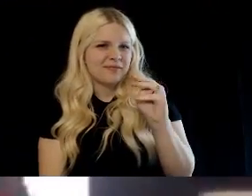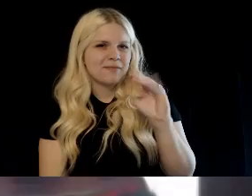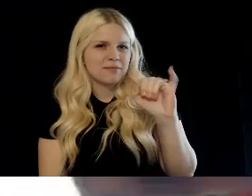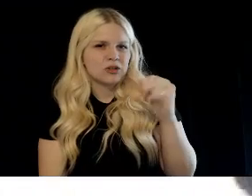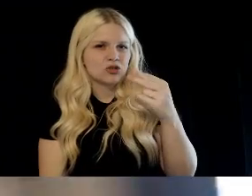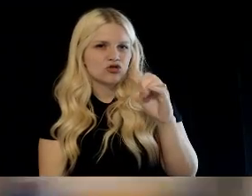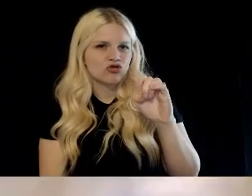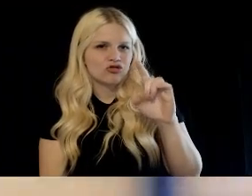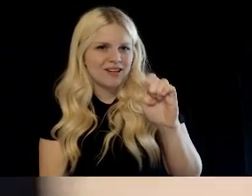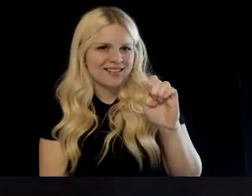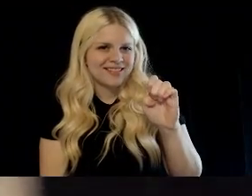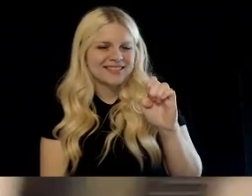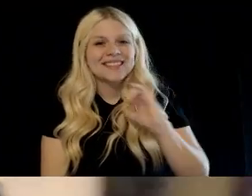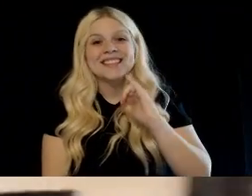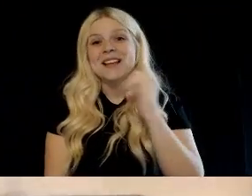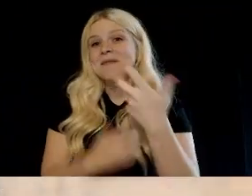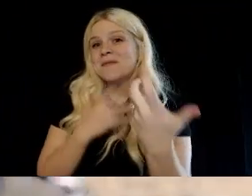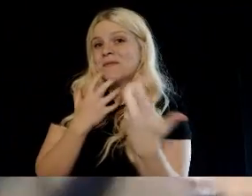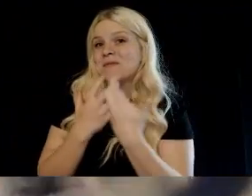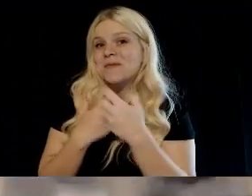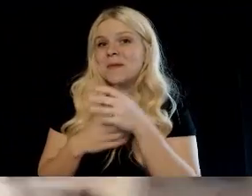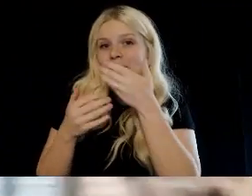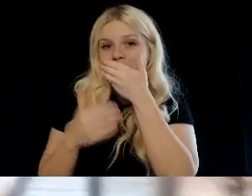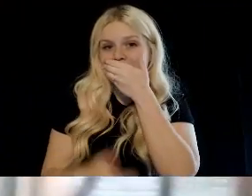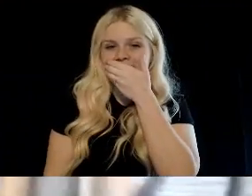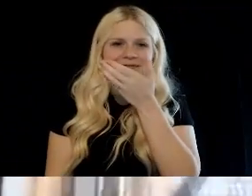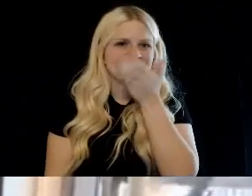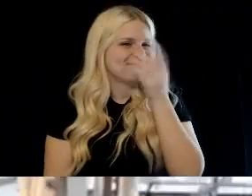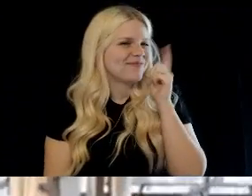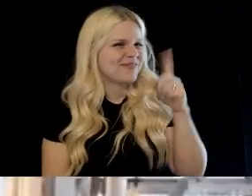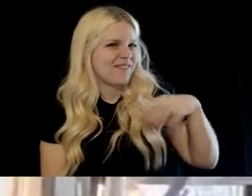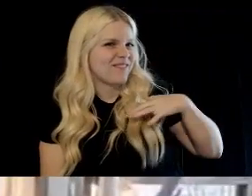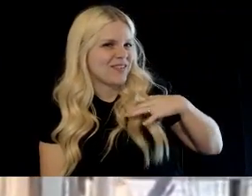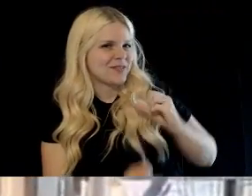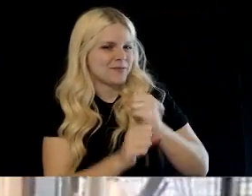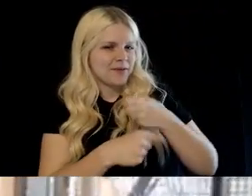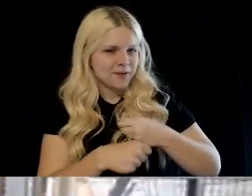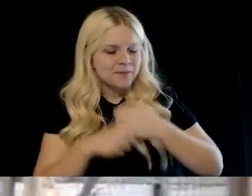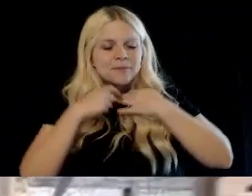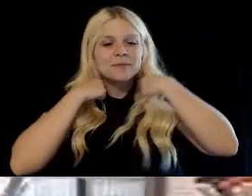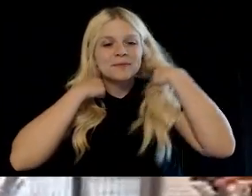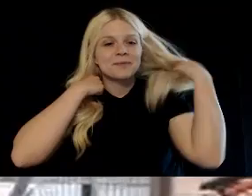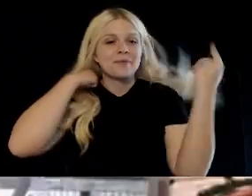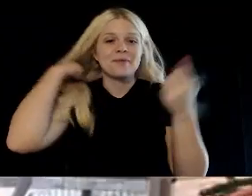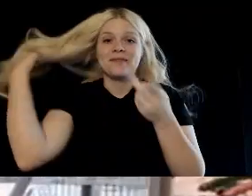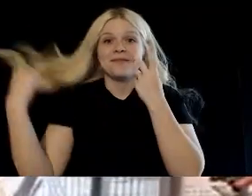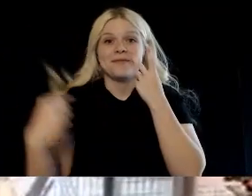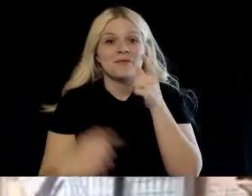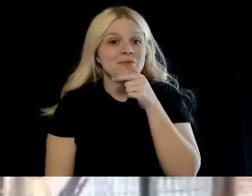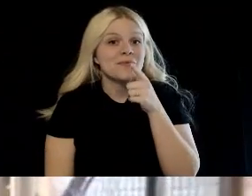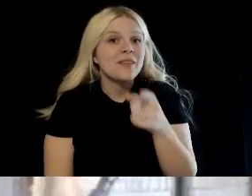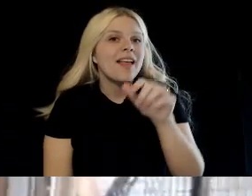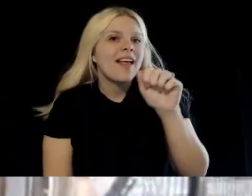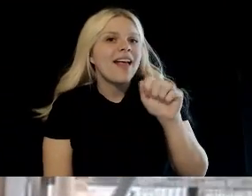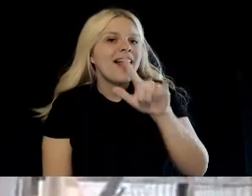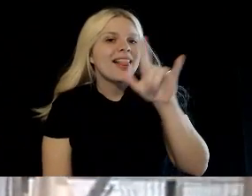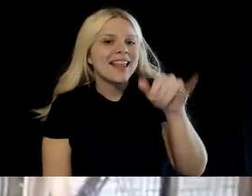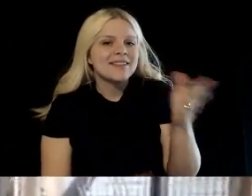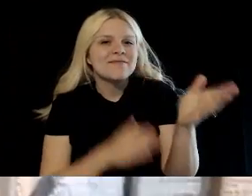maybe you noticed - thanks to our volunteers for that. We have cute Ally over here and then Miss Joann. You guys, she's our bear expert. She's off in